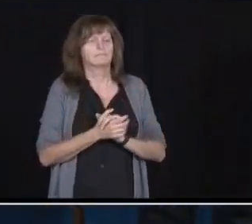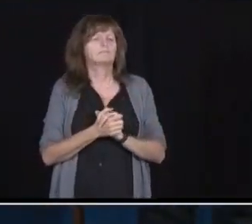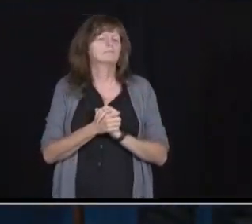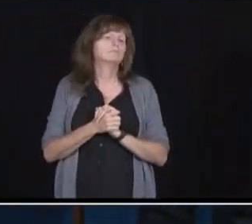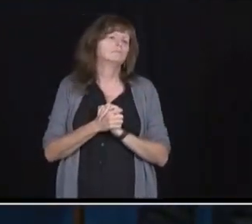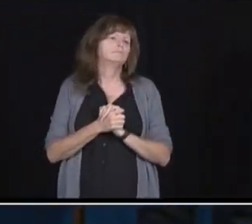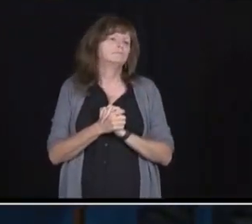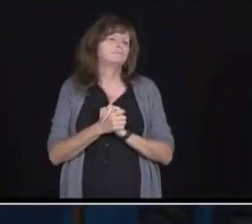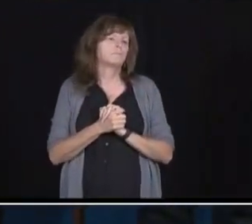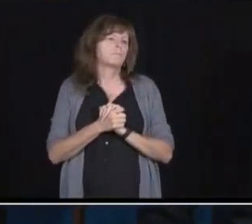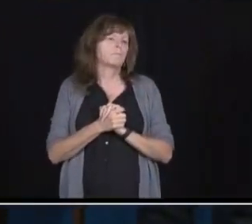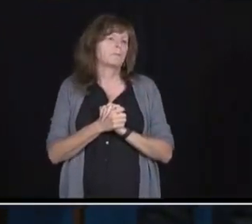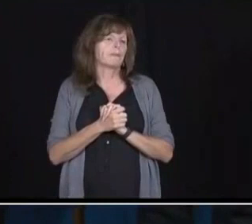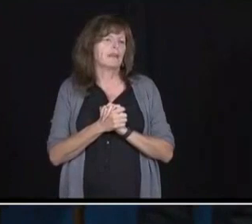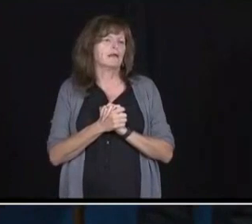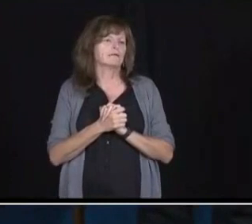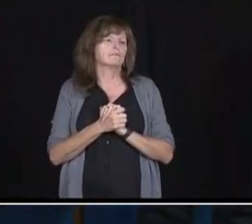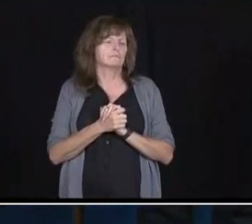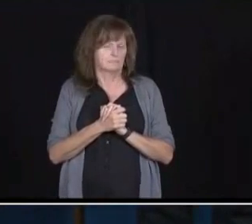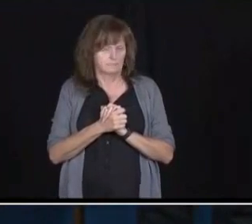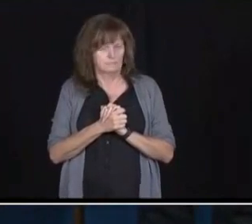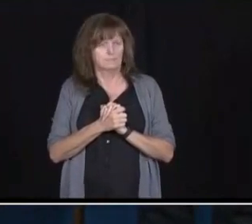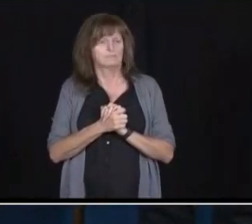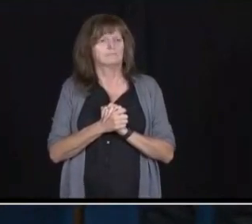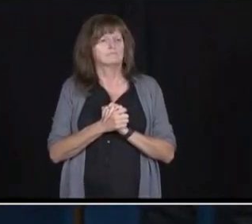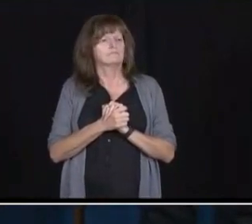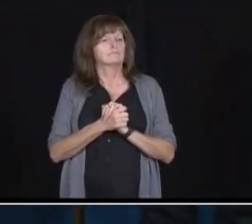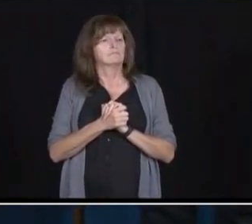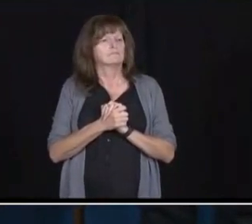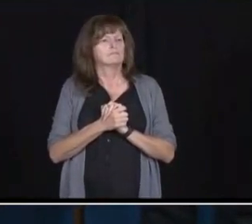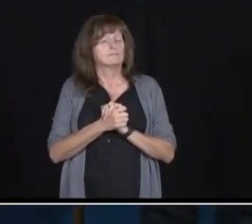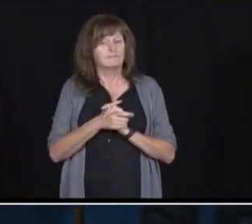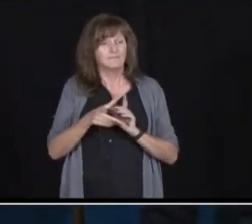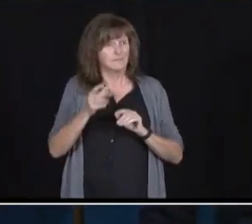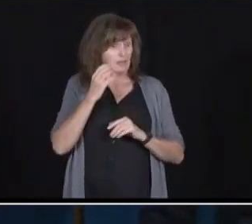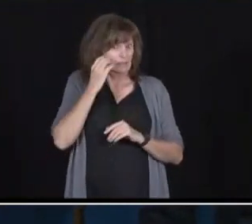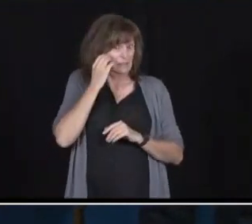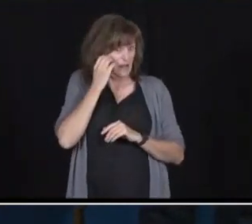And the minister can and over to Dr Williams. On cell phones, just a we are clear.